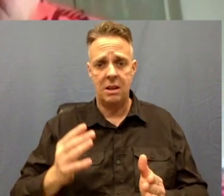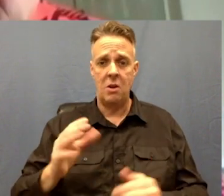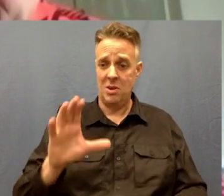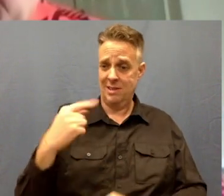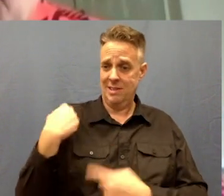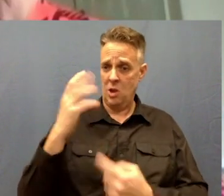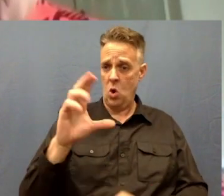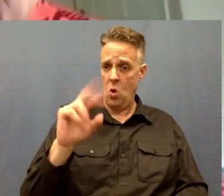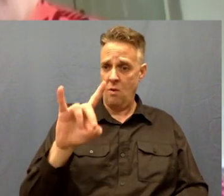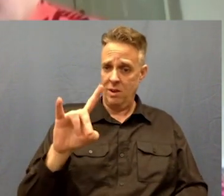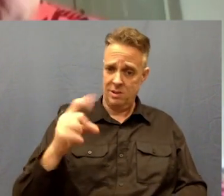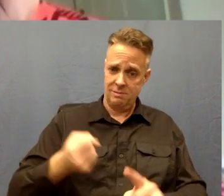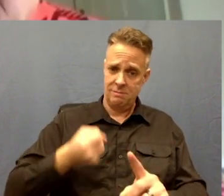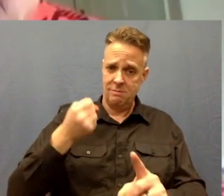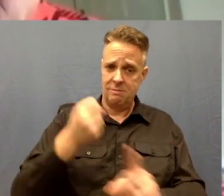THE PANDEMIC THERE'S BEEN LOST JOBS, LOST WAGES, AND WE CANNOT